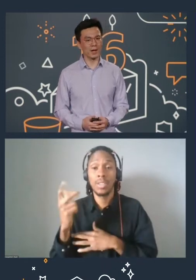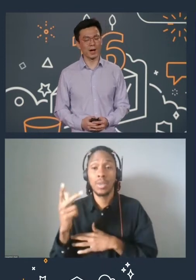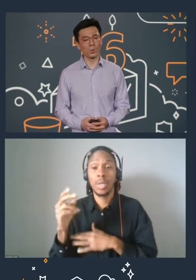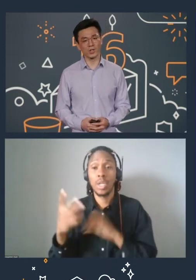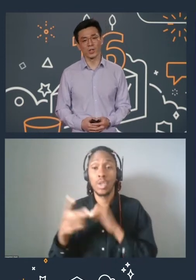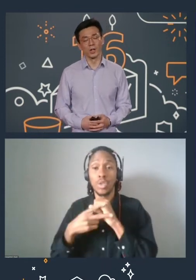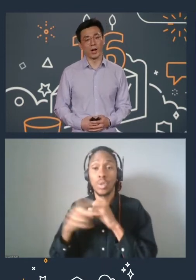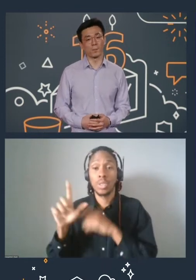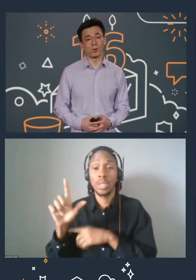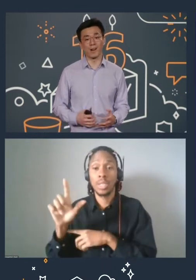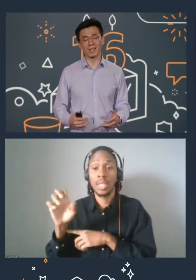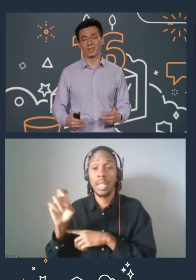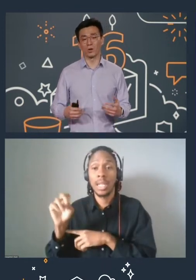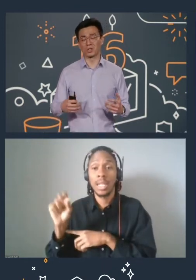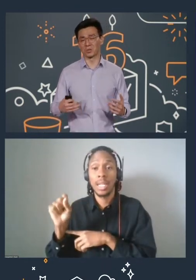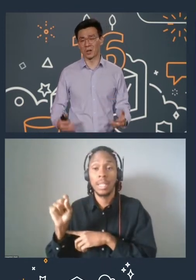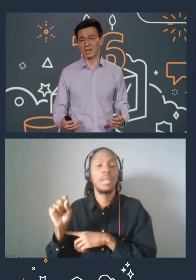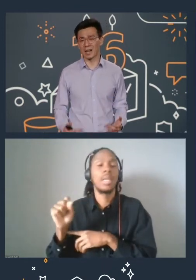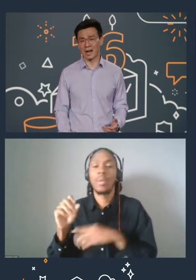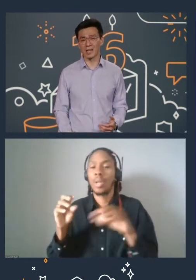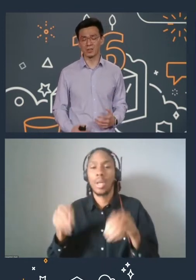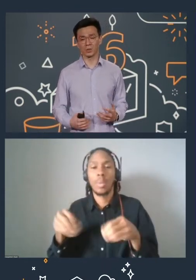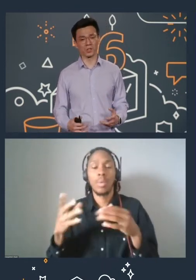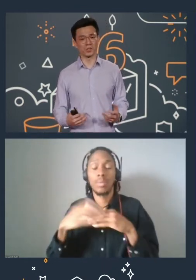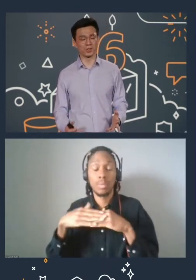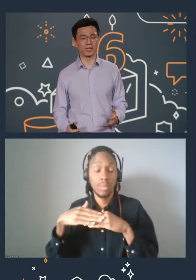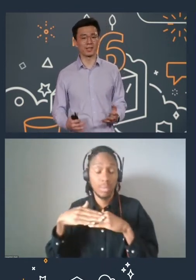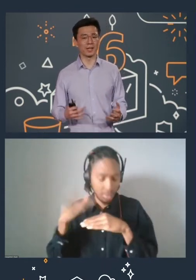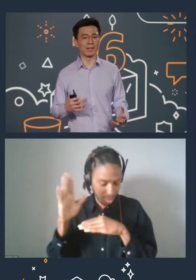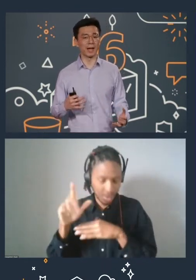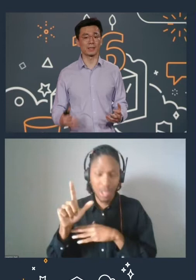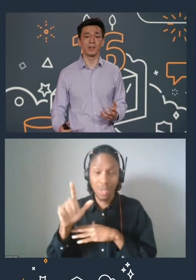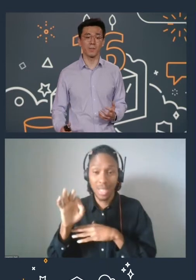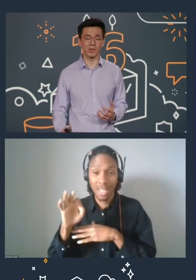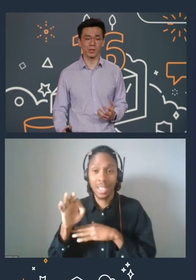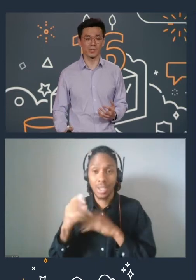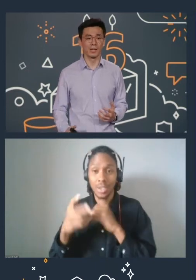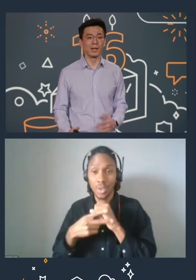Which provides over 29 storage usage and activity metrics.